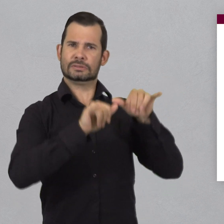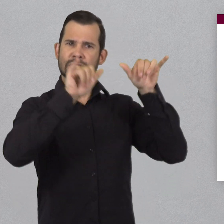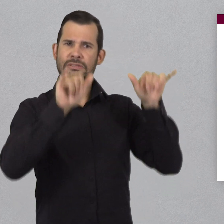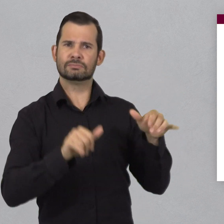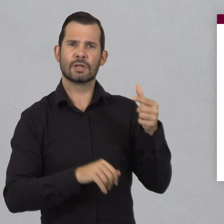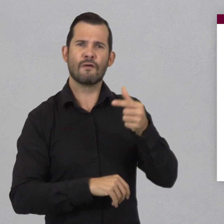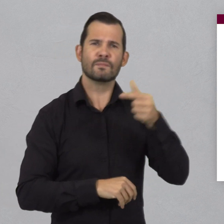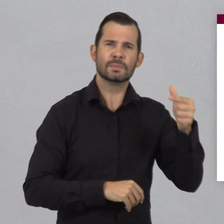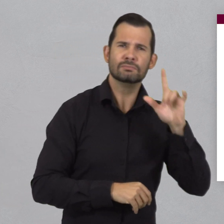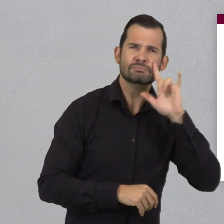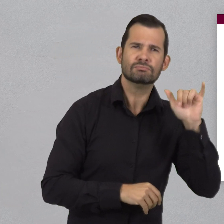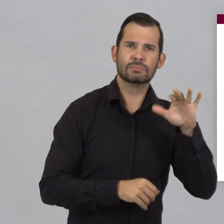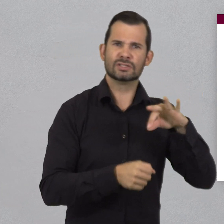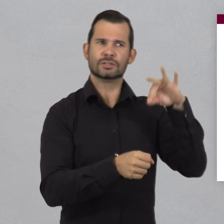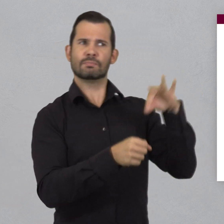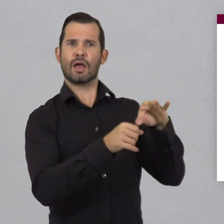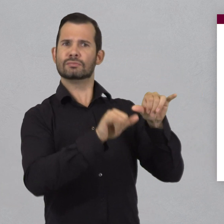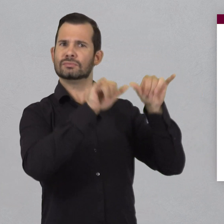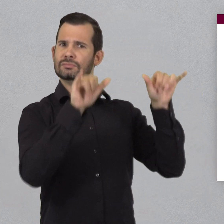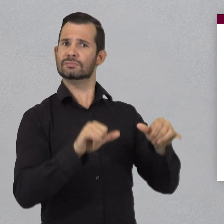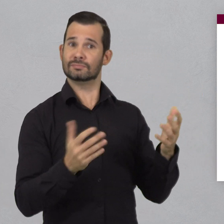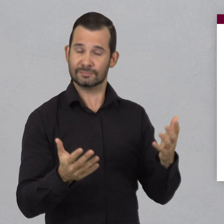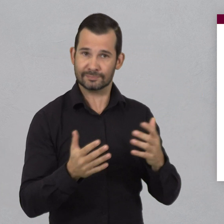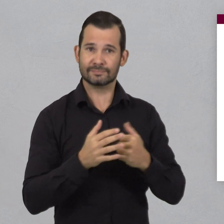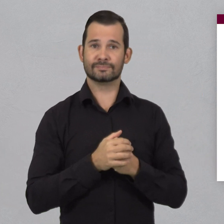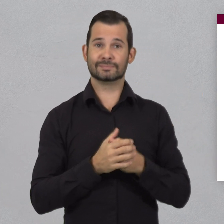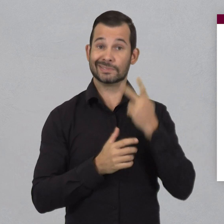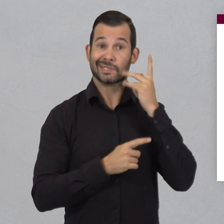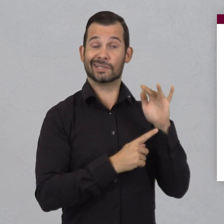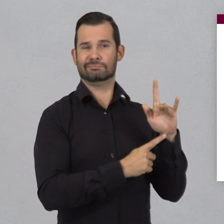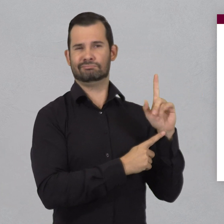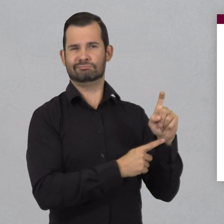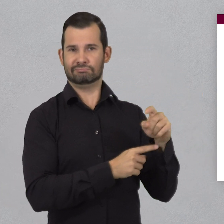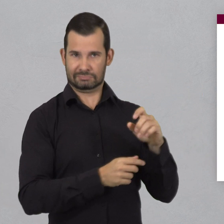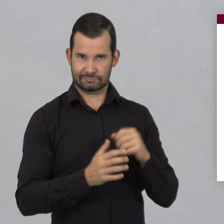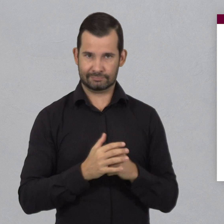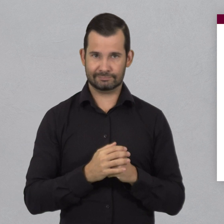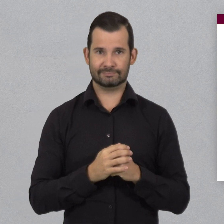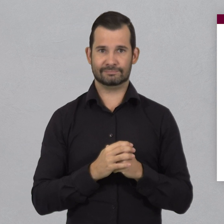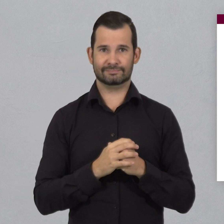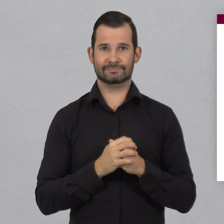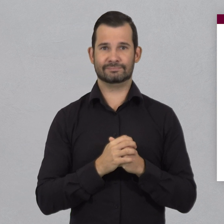explains Canada’s system of government and democracy. (External resource)